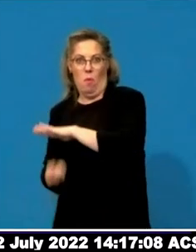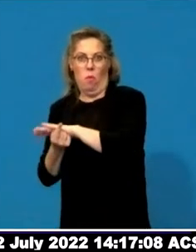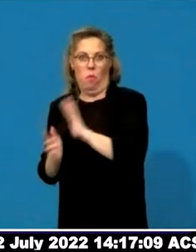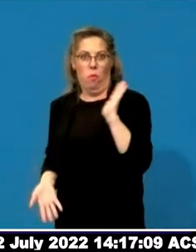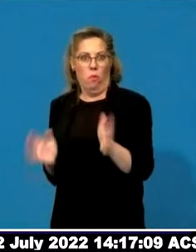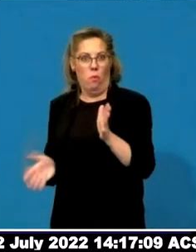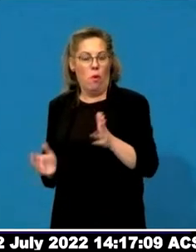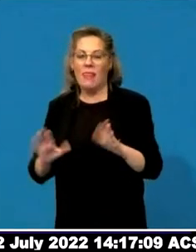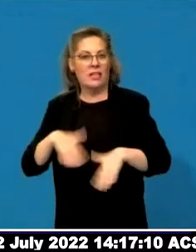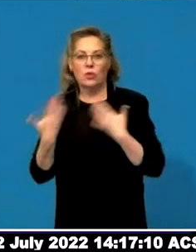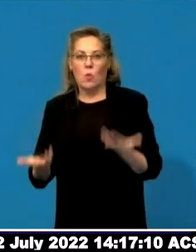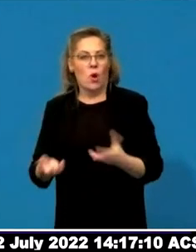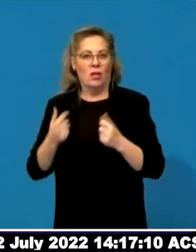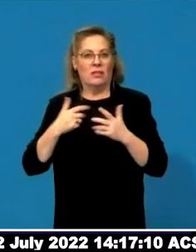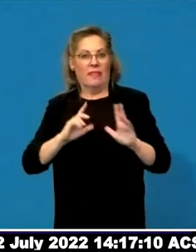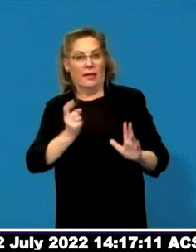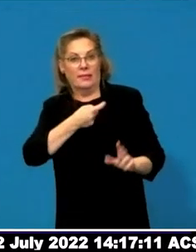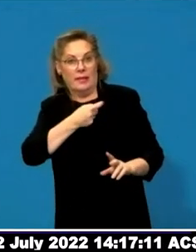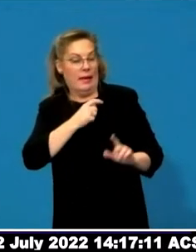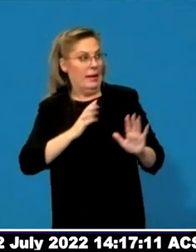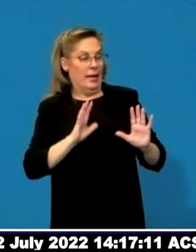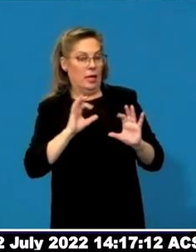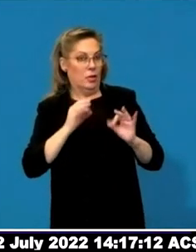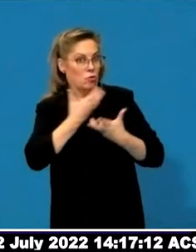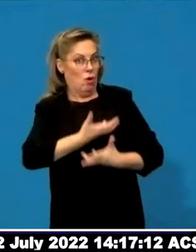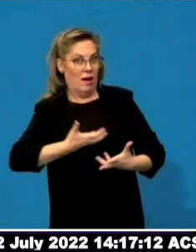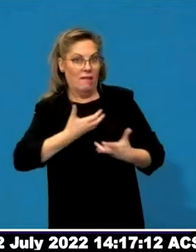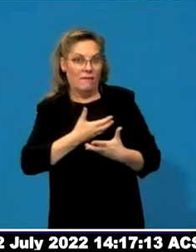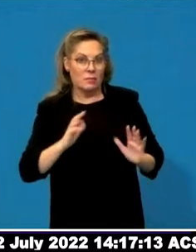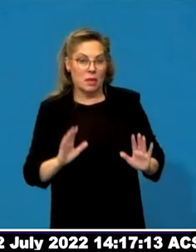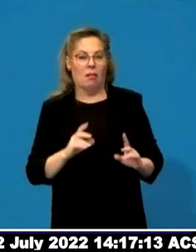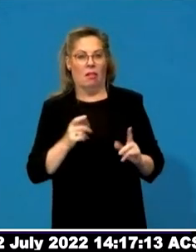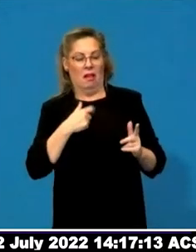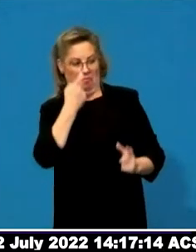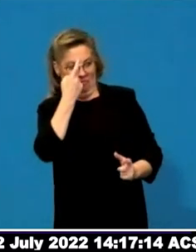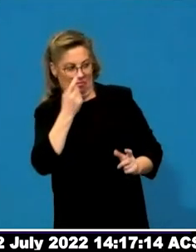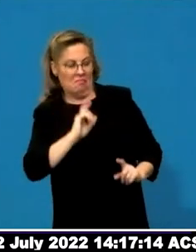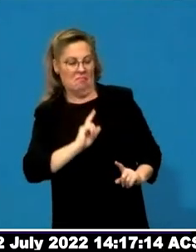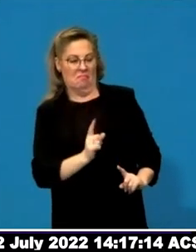they feel uncomfortable, they don't know what's going to happen, they are suspicious about how that might impact on them